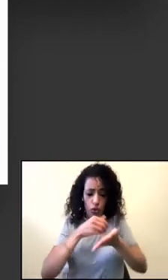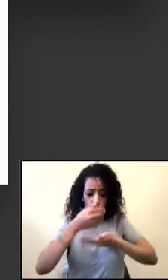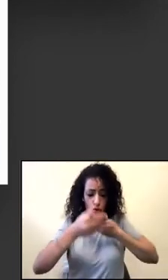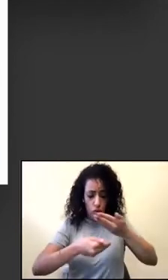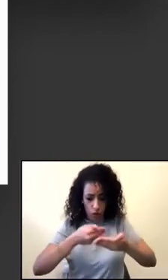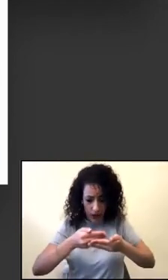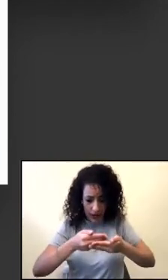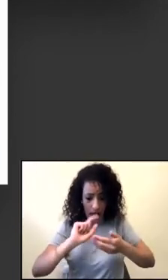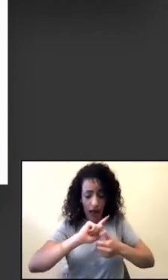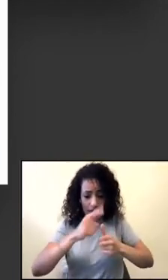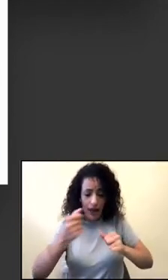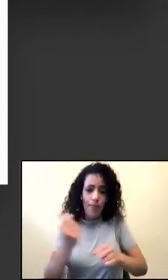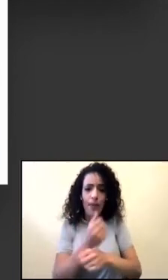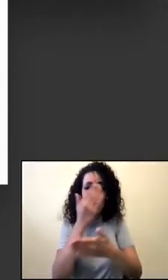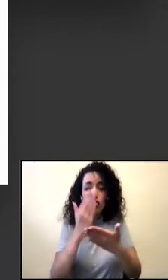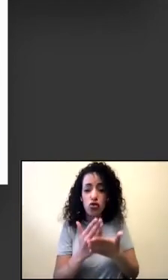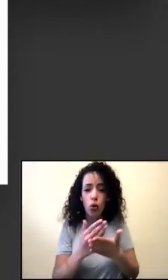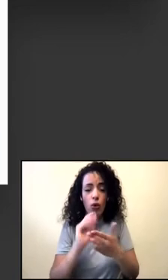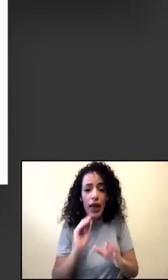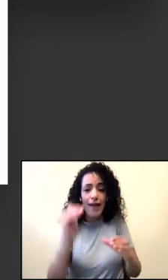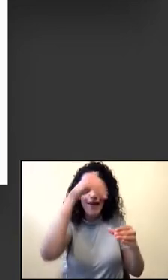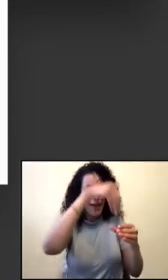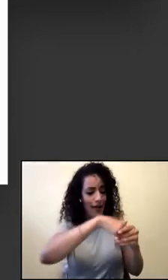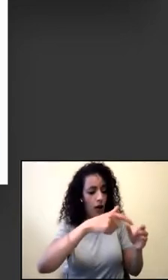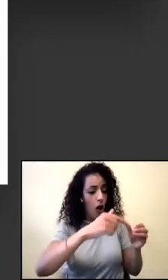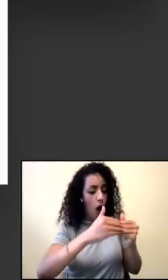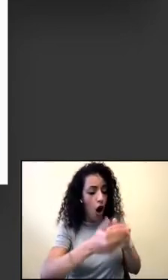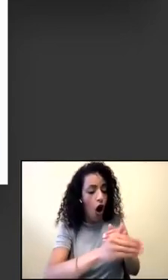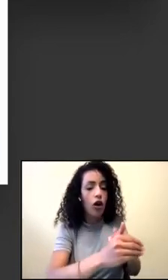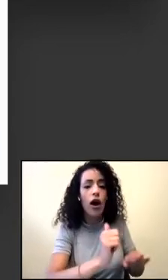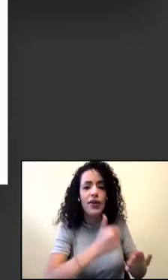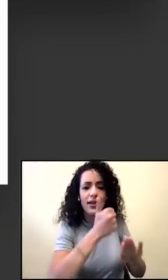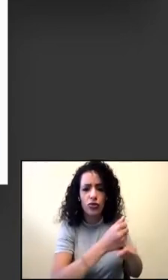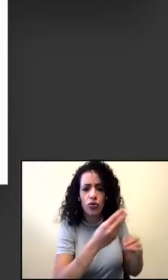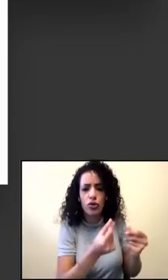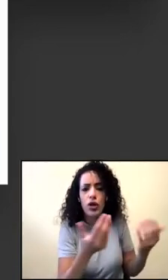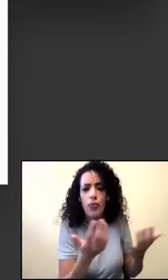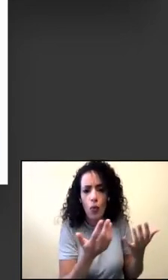that they're in an archival institute somewhere, although i know that's problematic in itself,